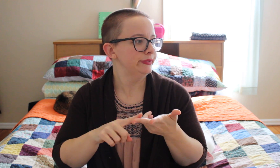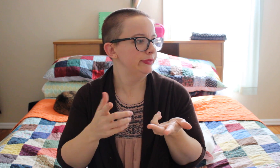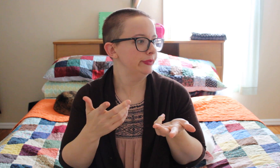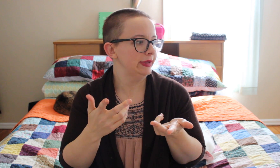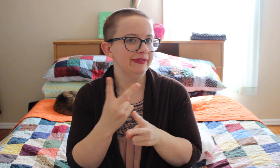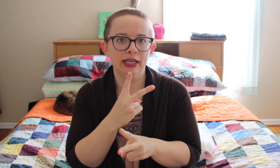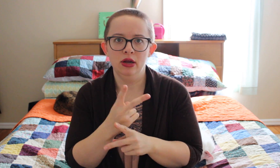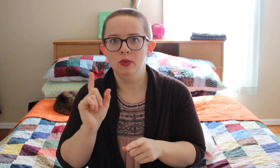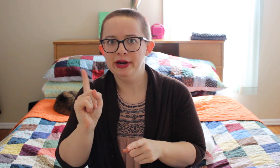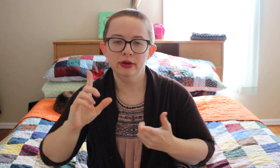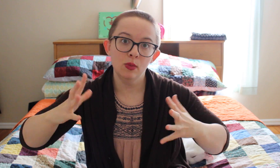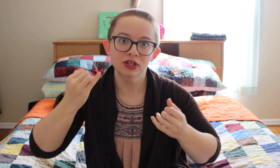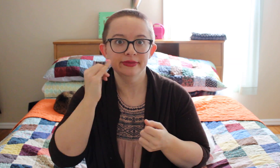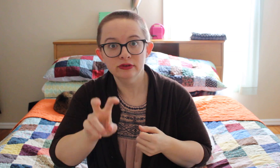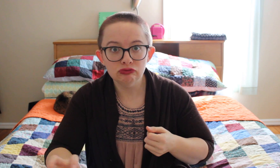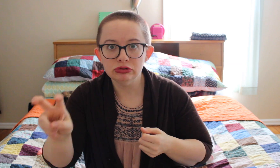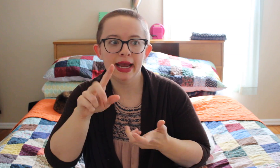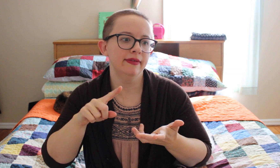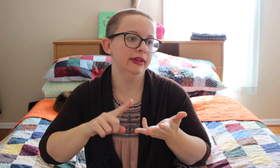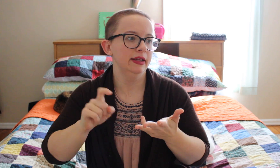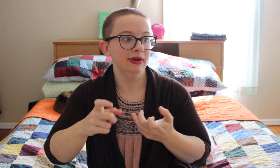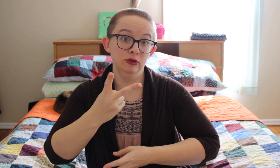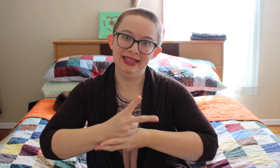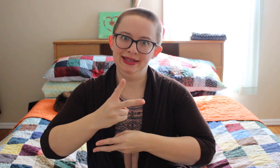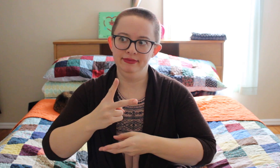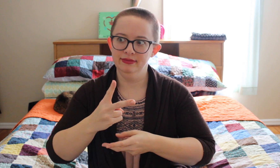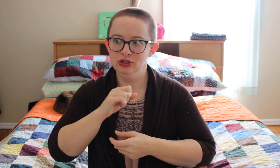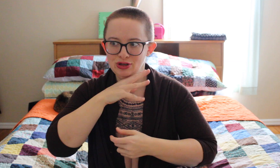You have to figure out where you're gonna wash if you're traveling.